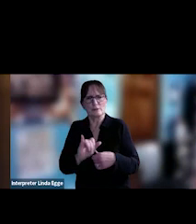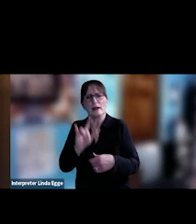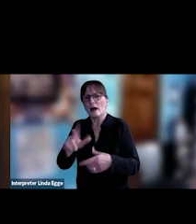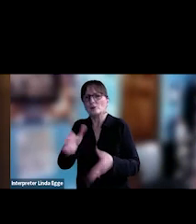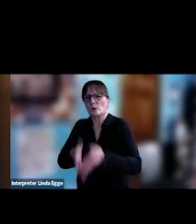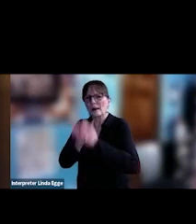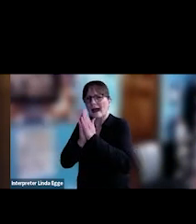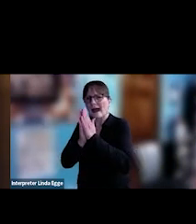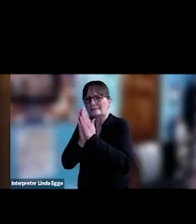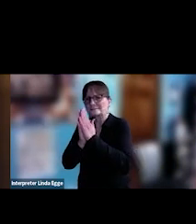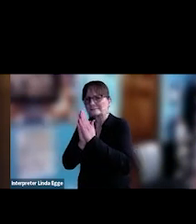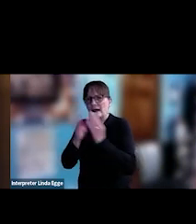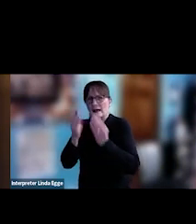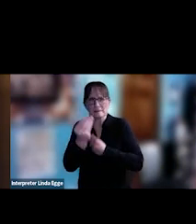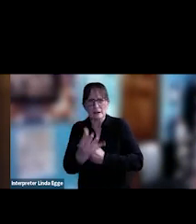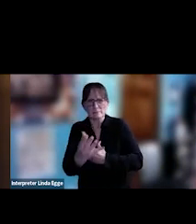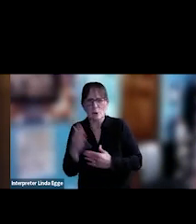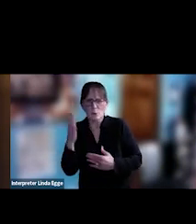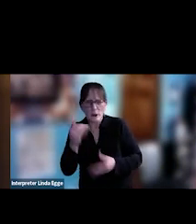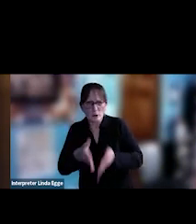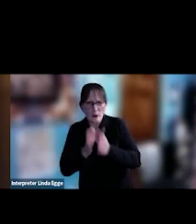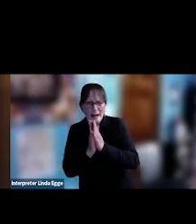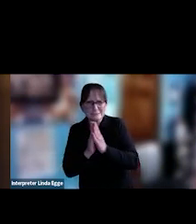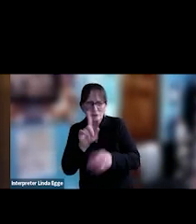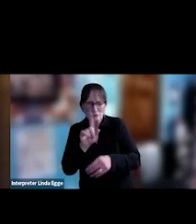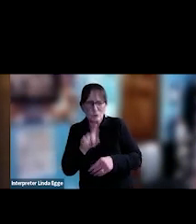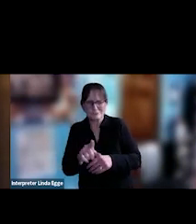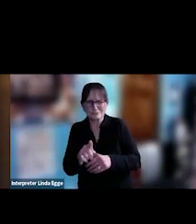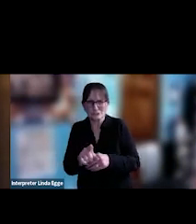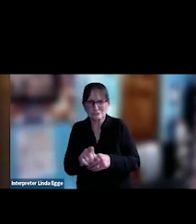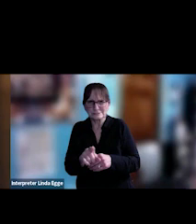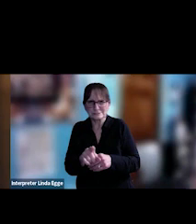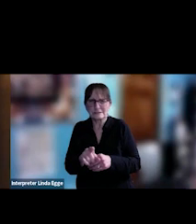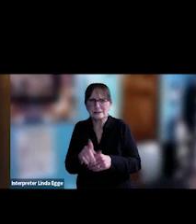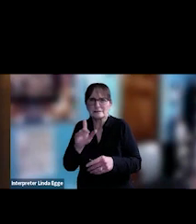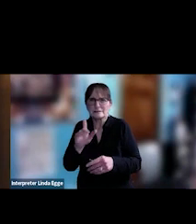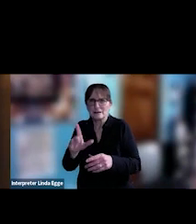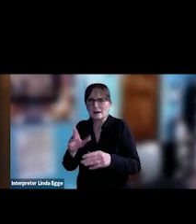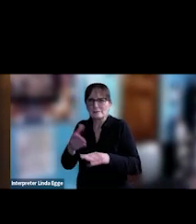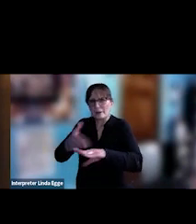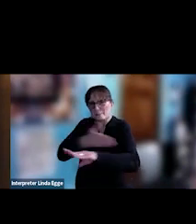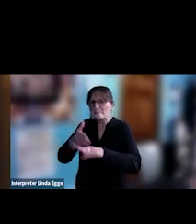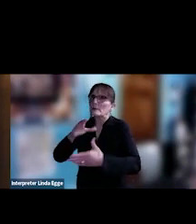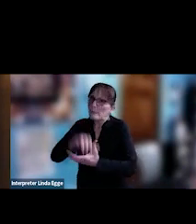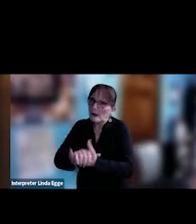you wanna let them know why you're asking these questions, you know, about previous marriages or whatnot.